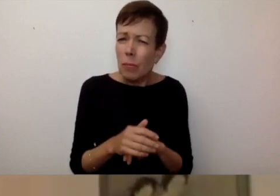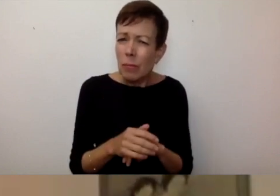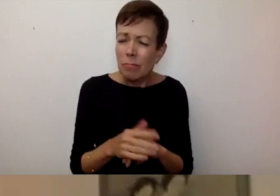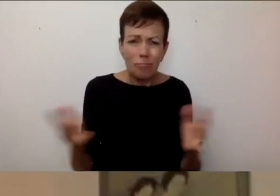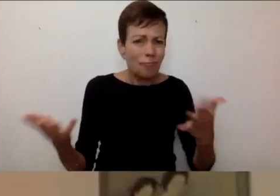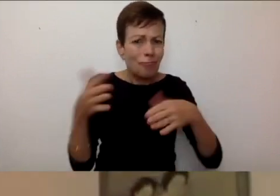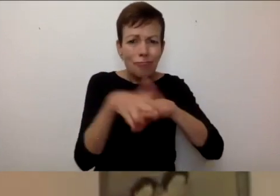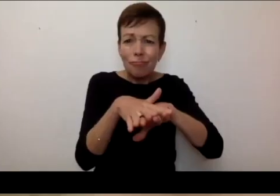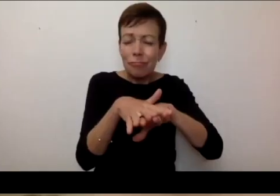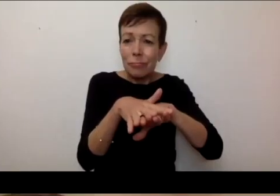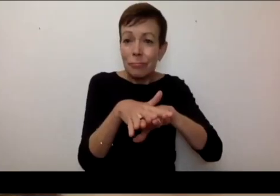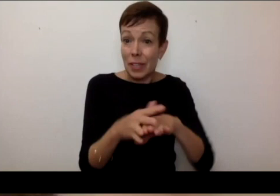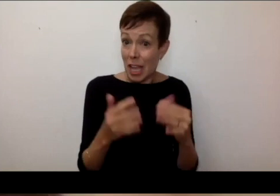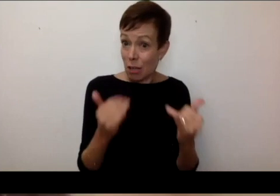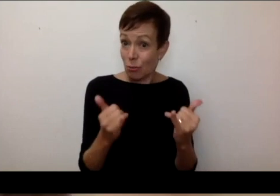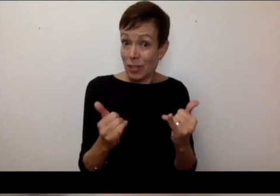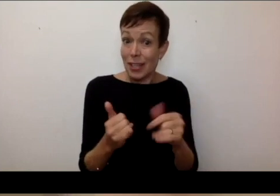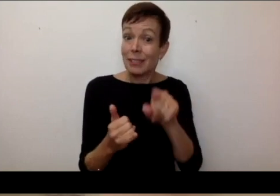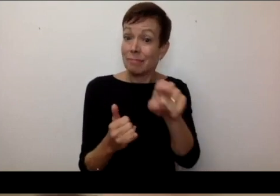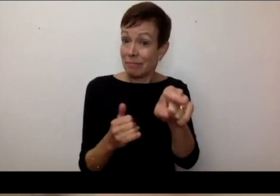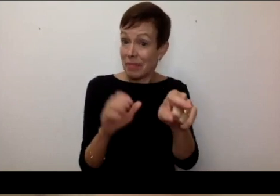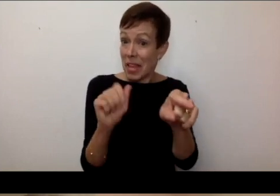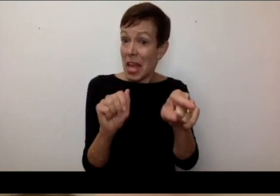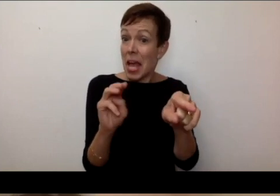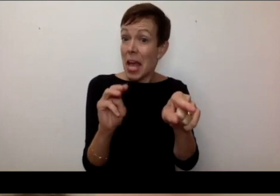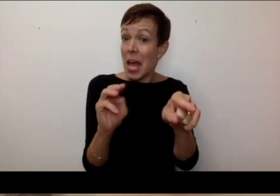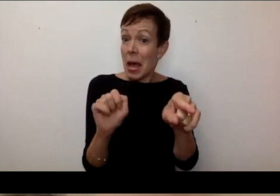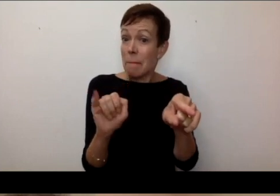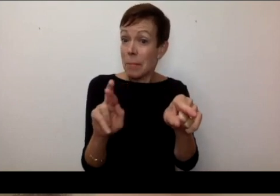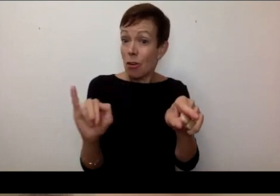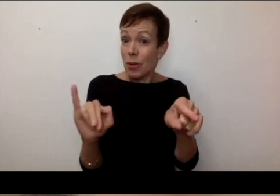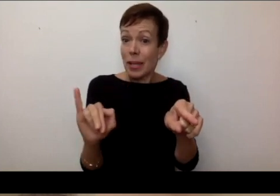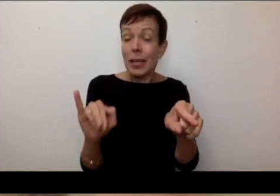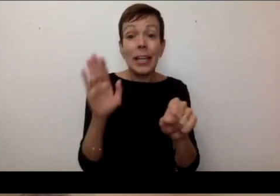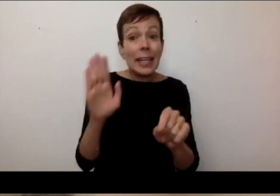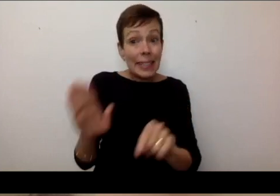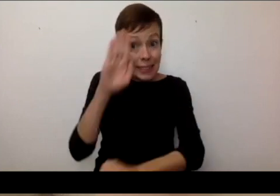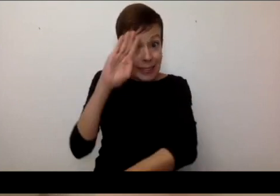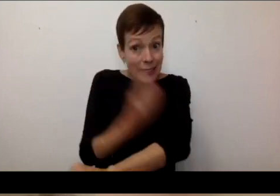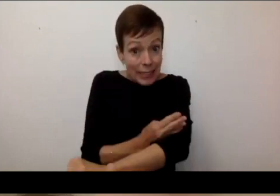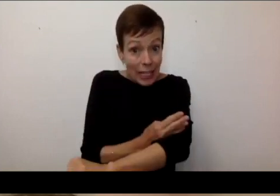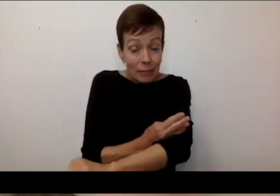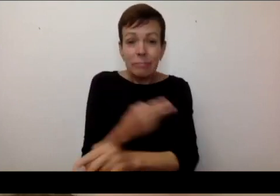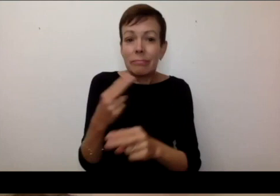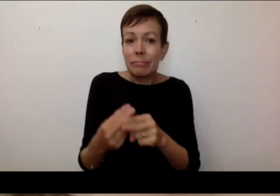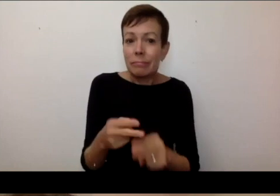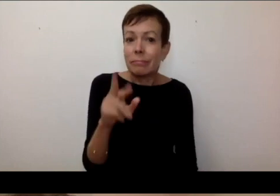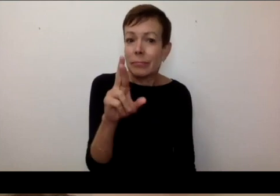amiri baraka's son roz baraka is the mayor of newark new